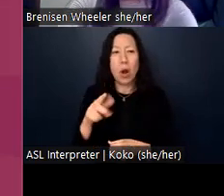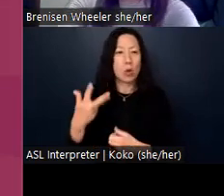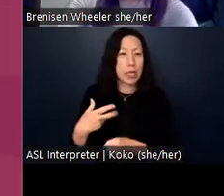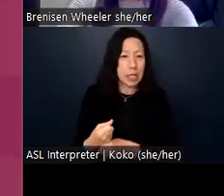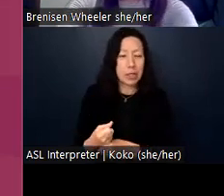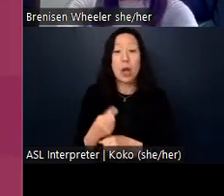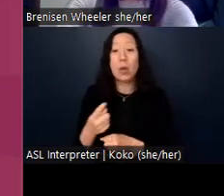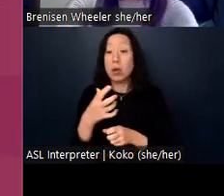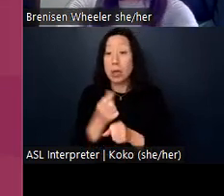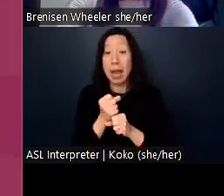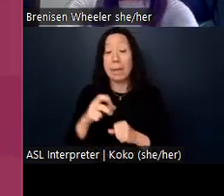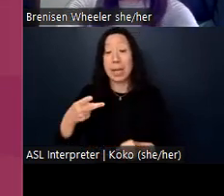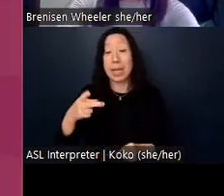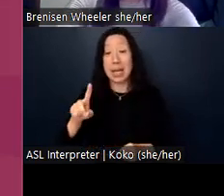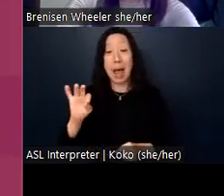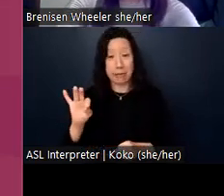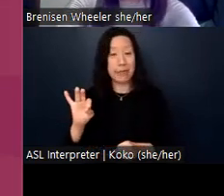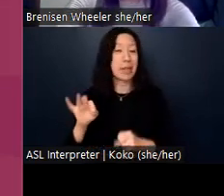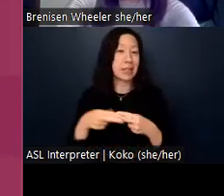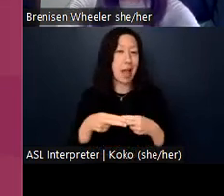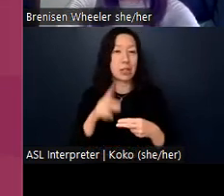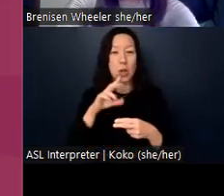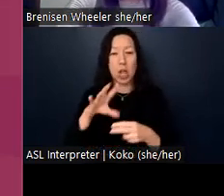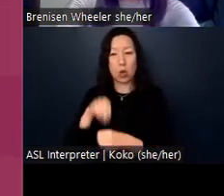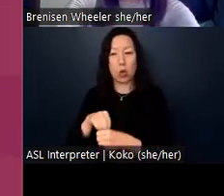Pdf. 13:26:31 Why, I'm also put them in that now